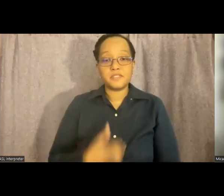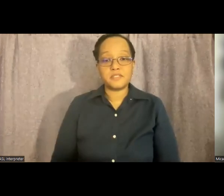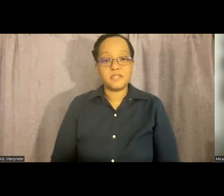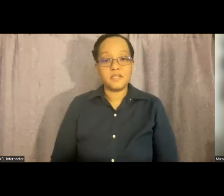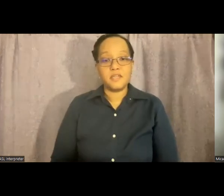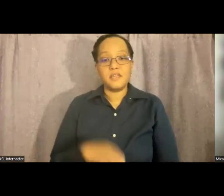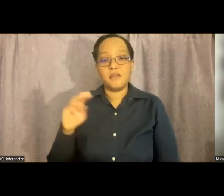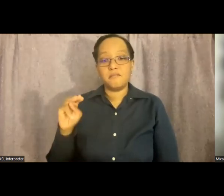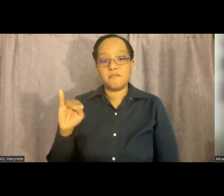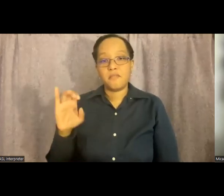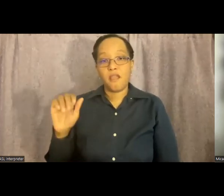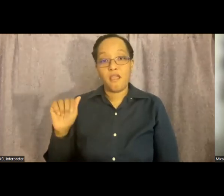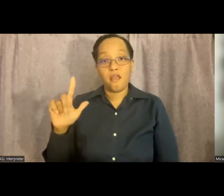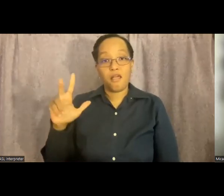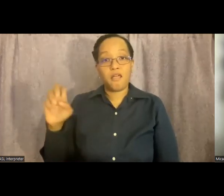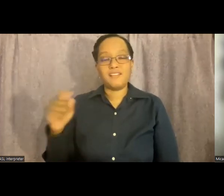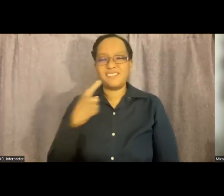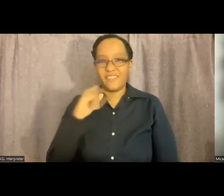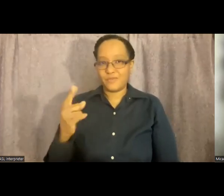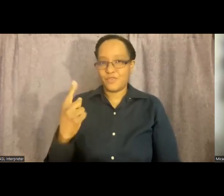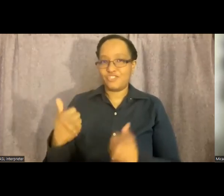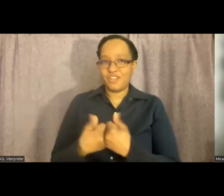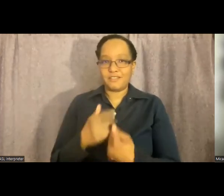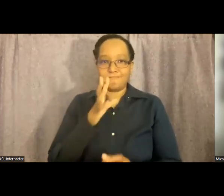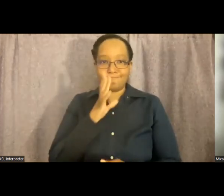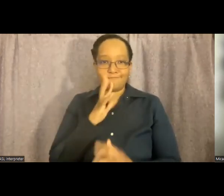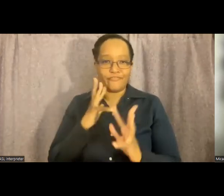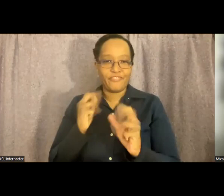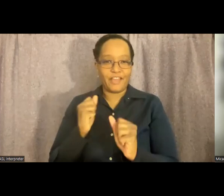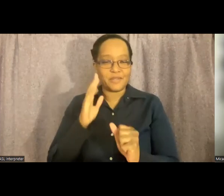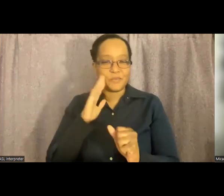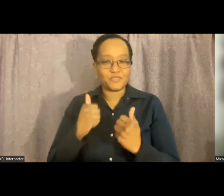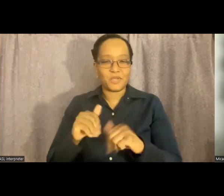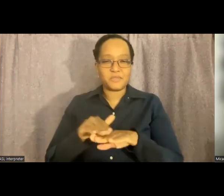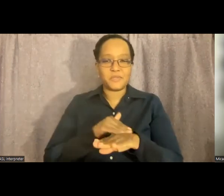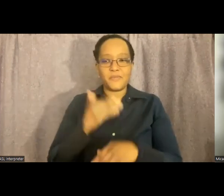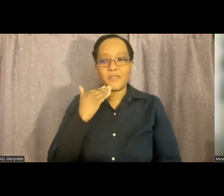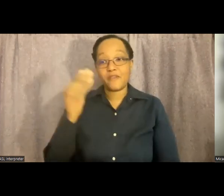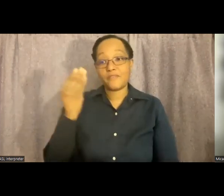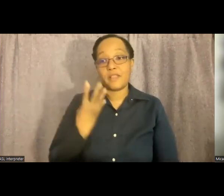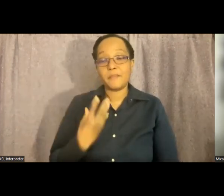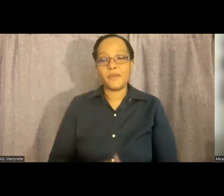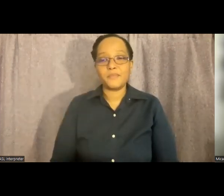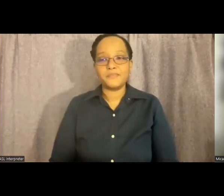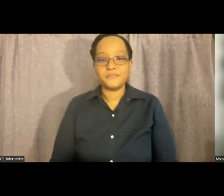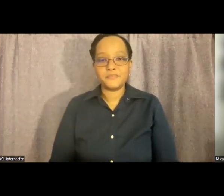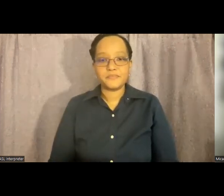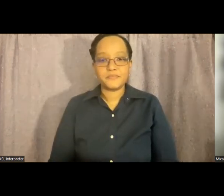Yes, I will work on that, thank you for the reminder.